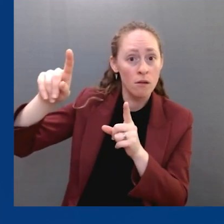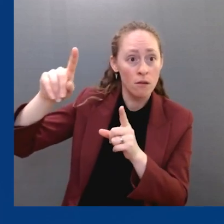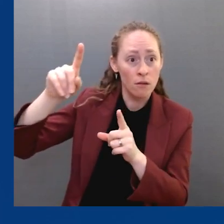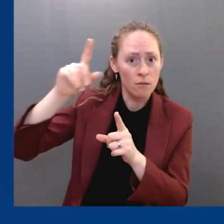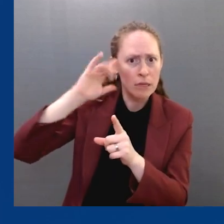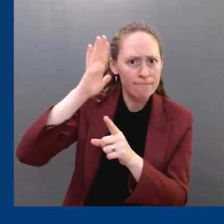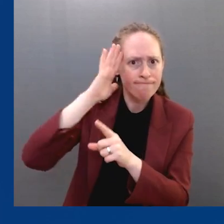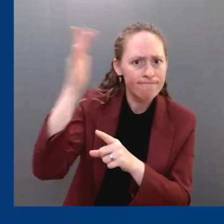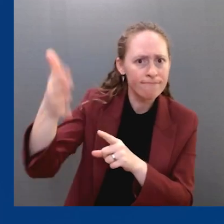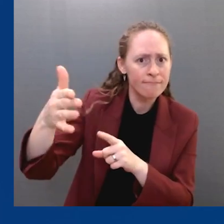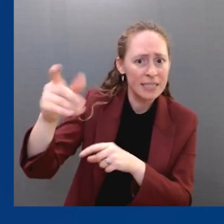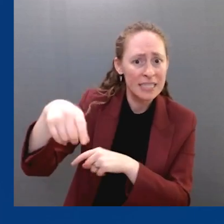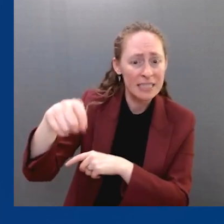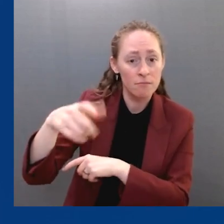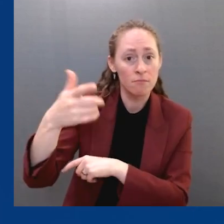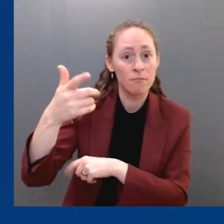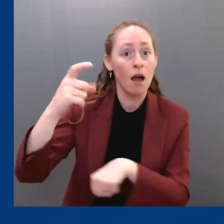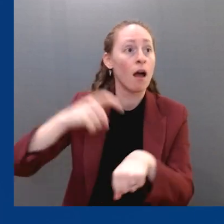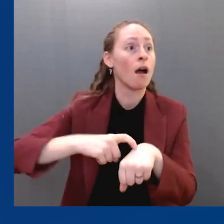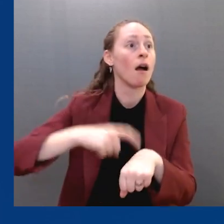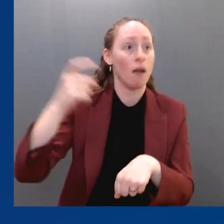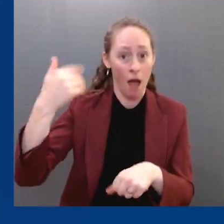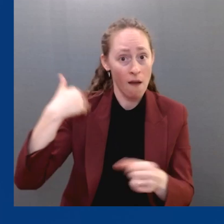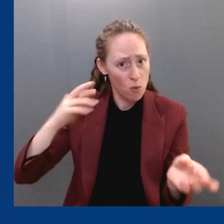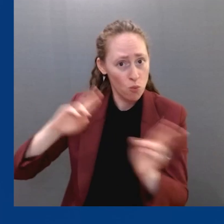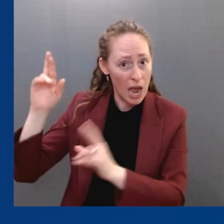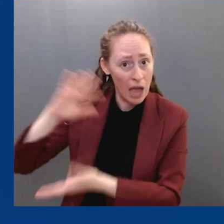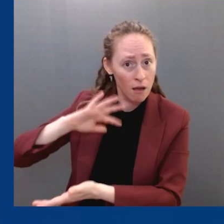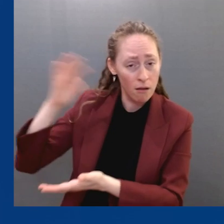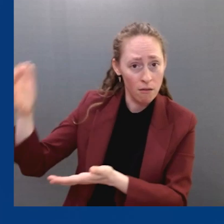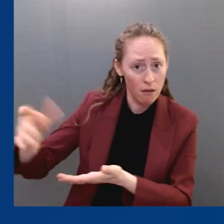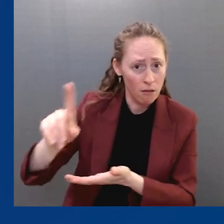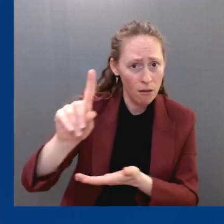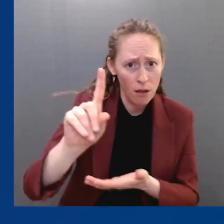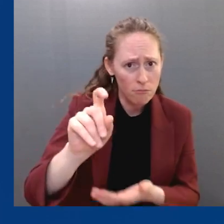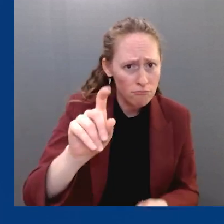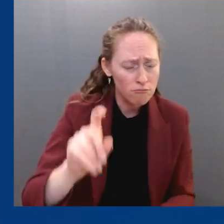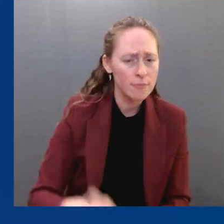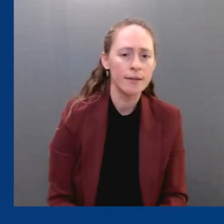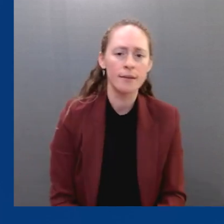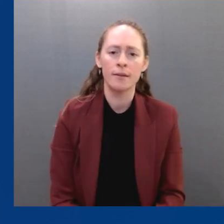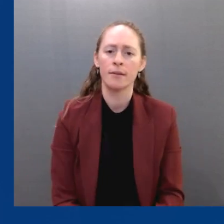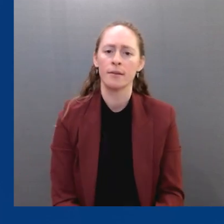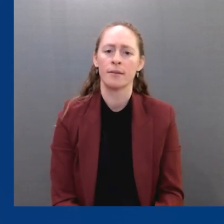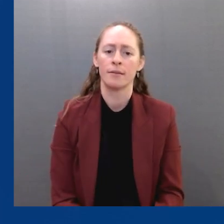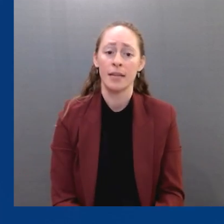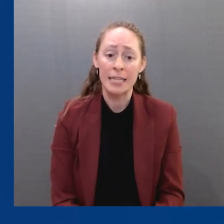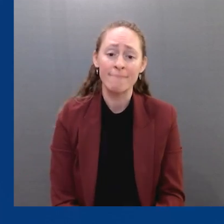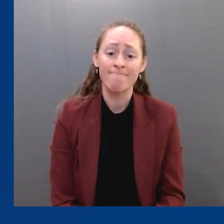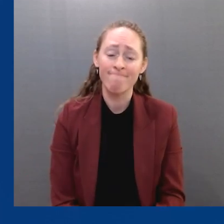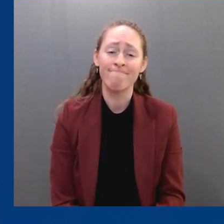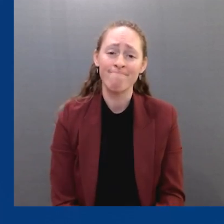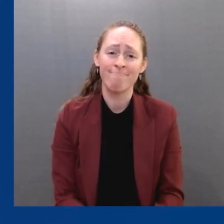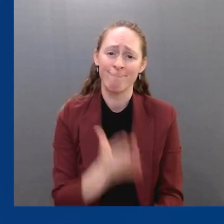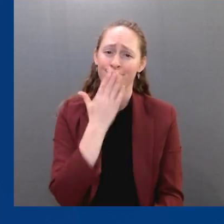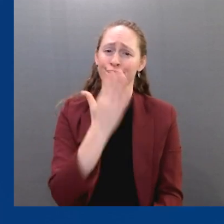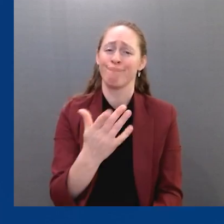for high risk populations once the fall hits? Dr. Jha: All right. So two good questions. Zeke, let me let me get started on the first one